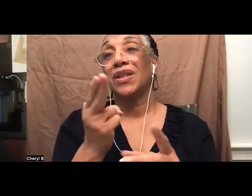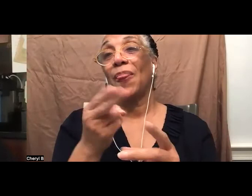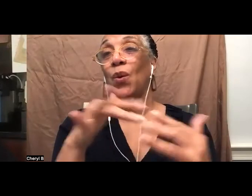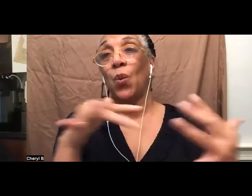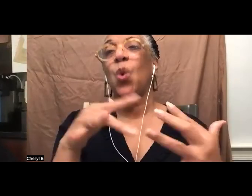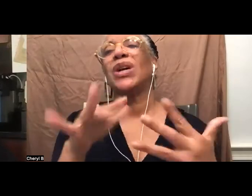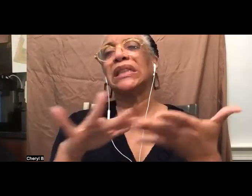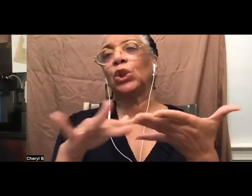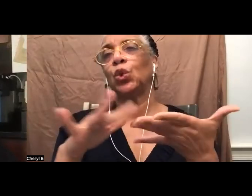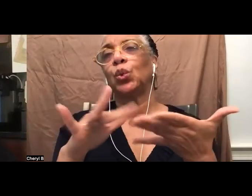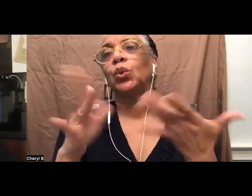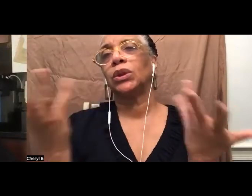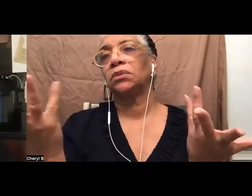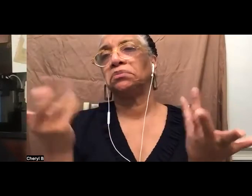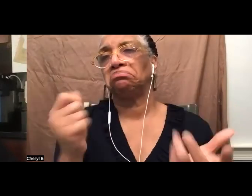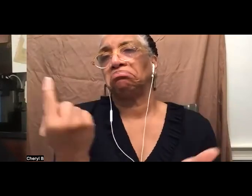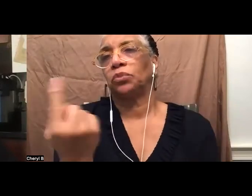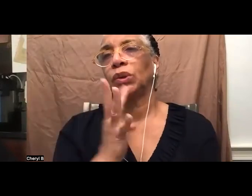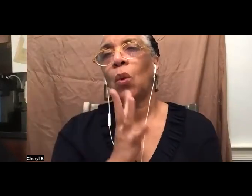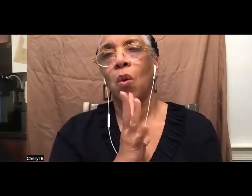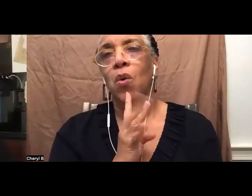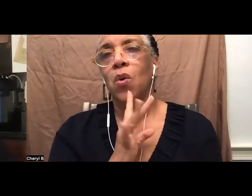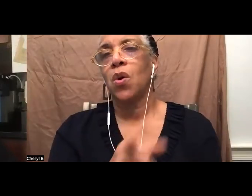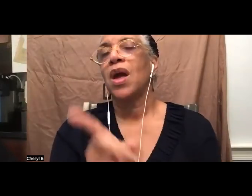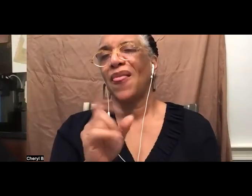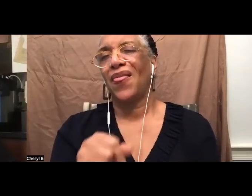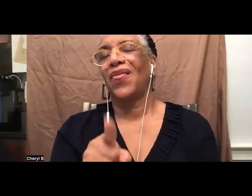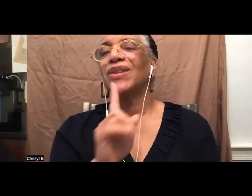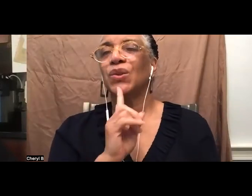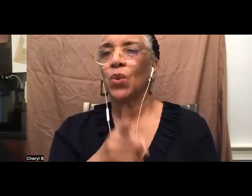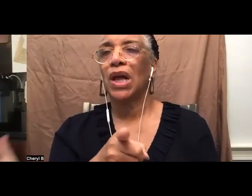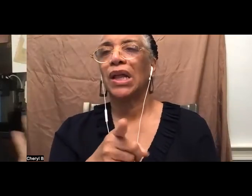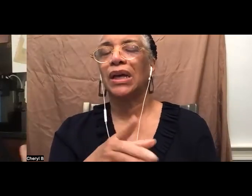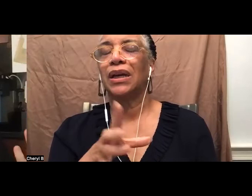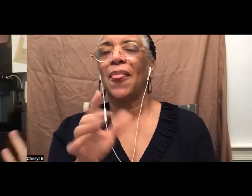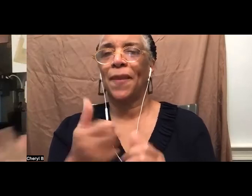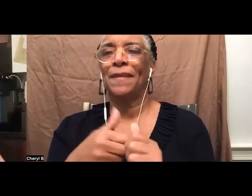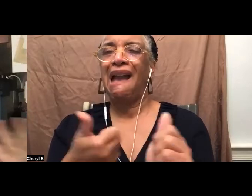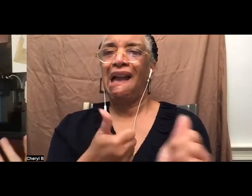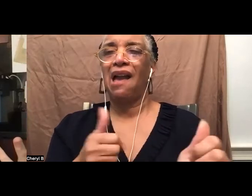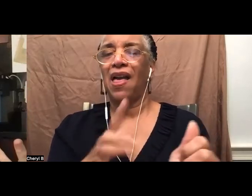This is also coming on the heels of the Trump administration which loosened or did away with